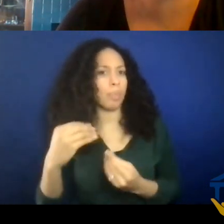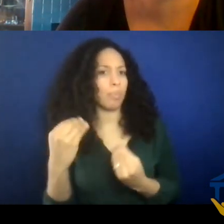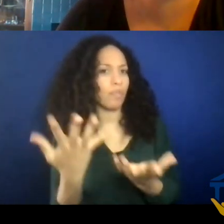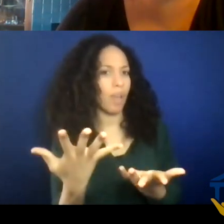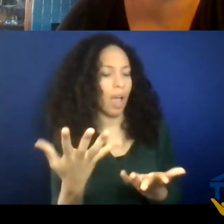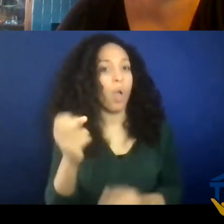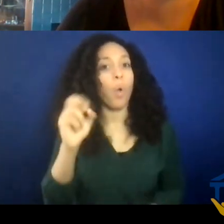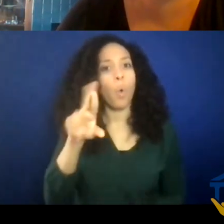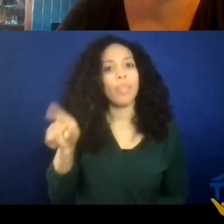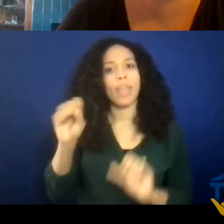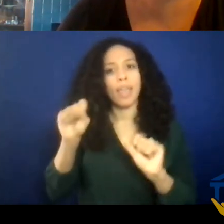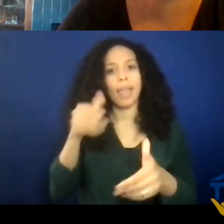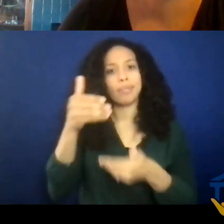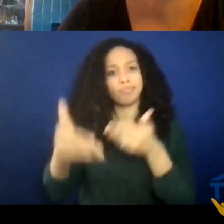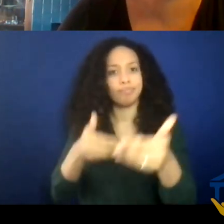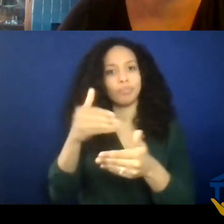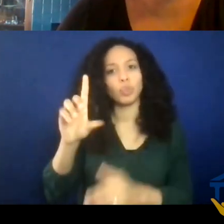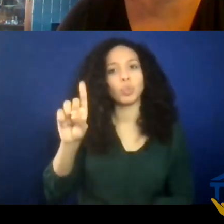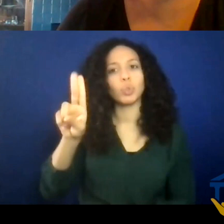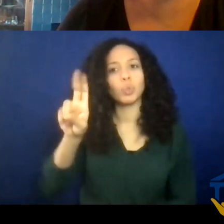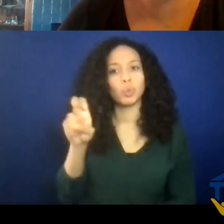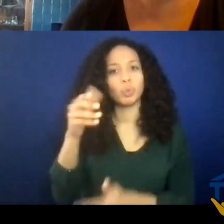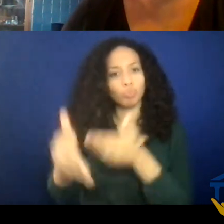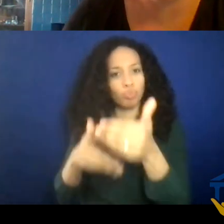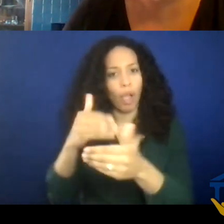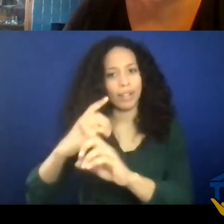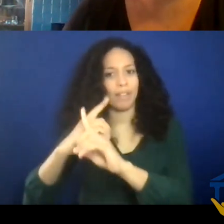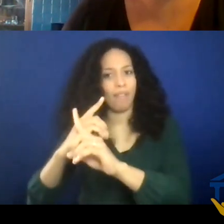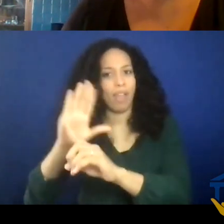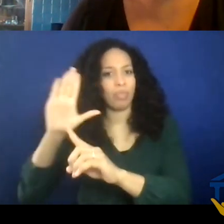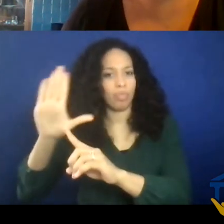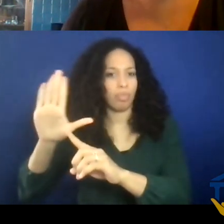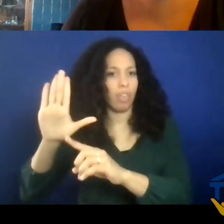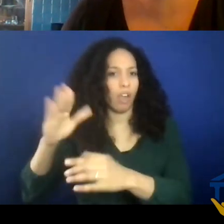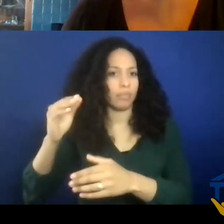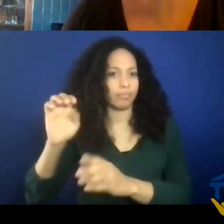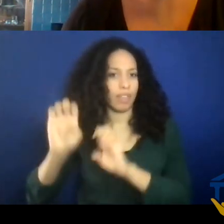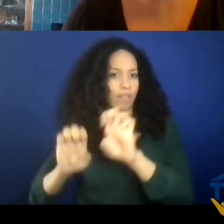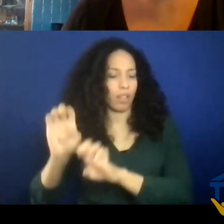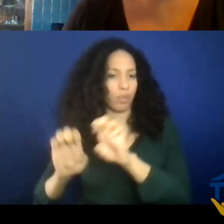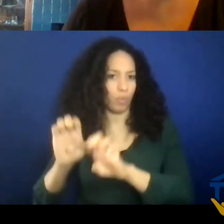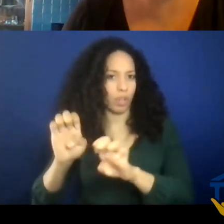hearing to defend their evaluation and we will talk about that more a little later.